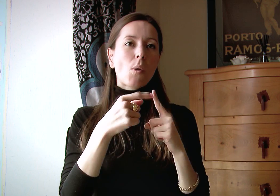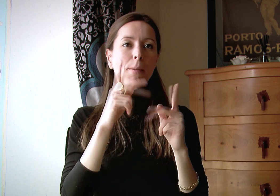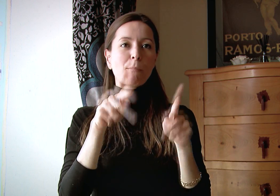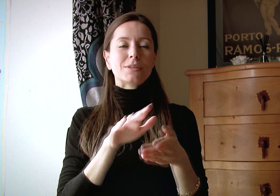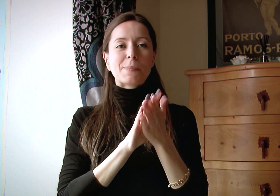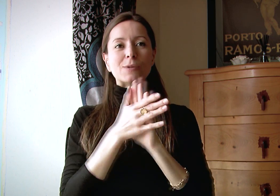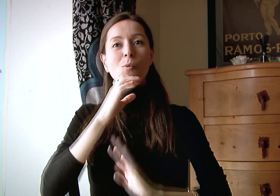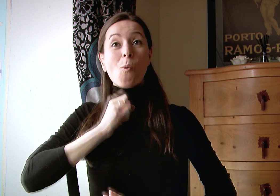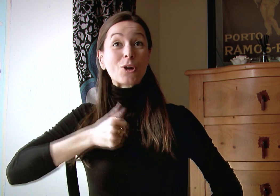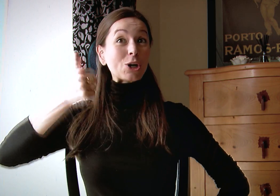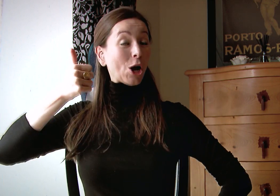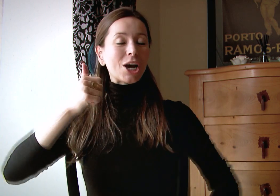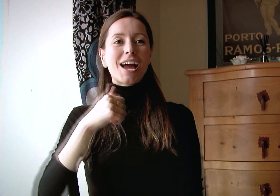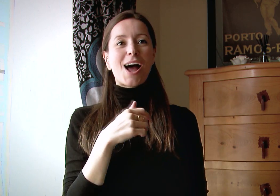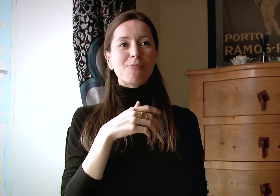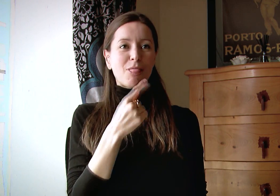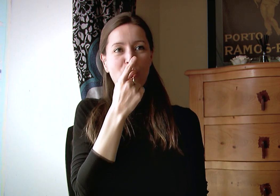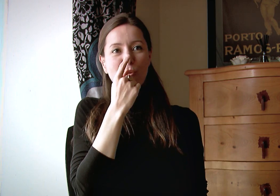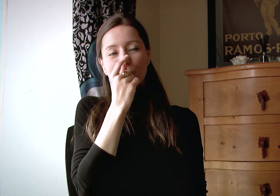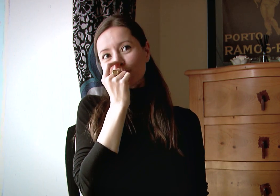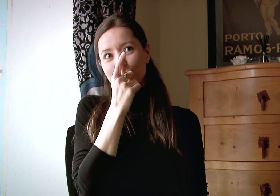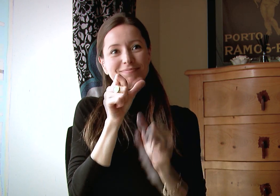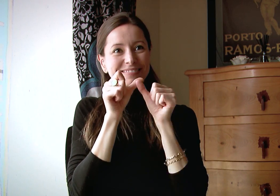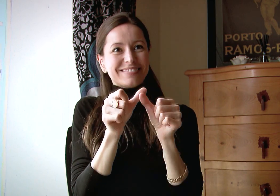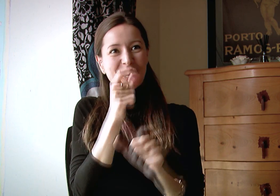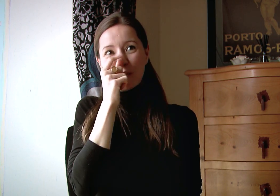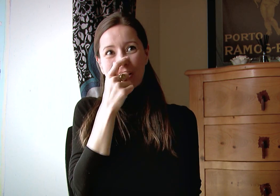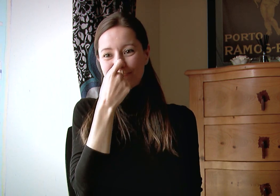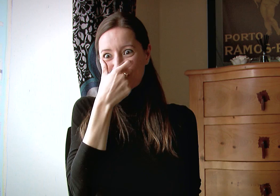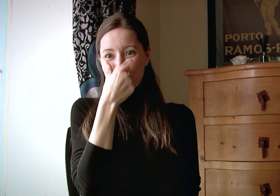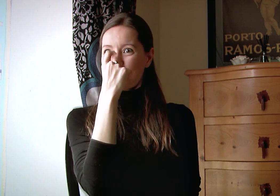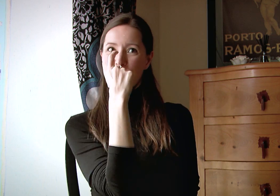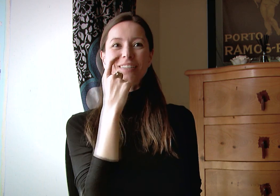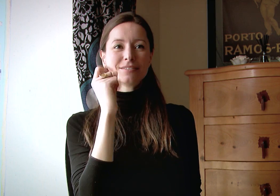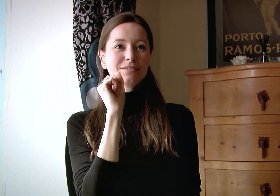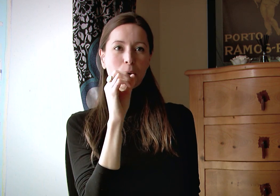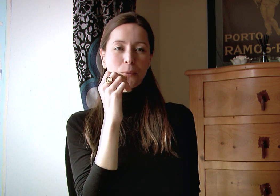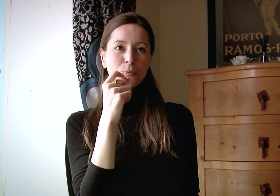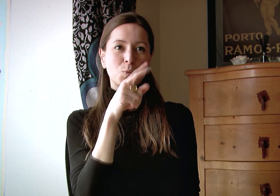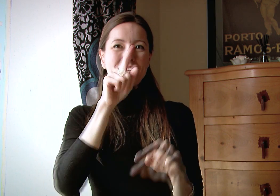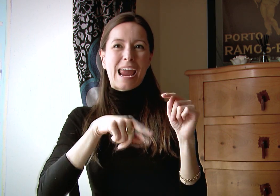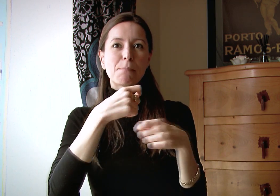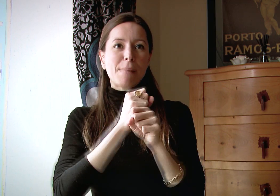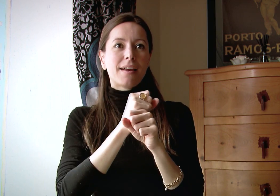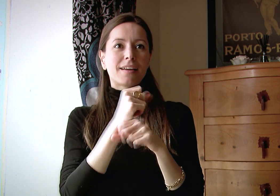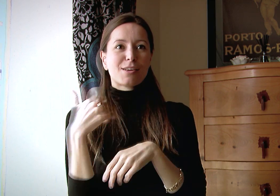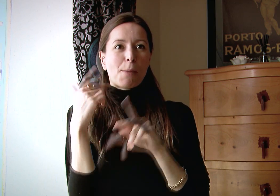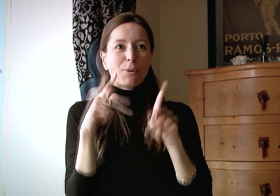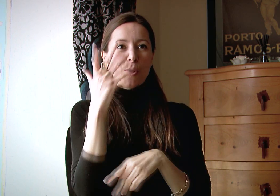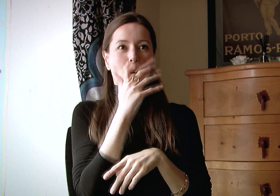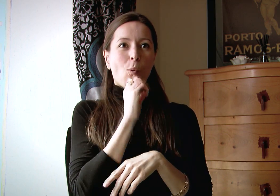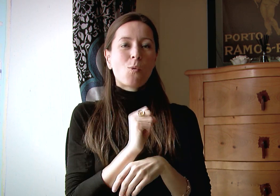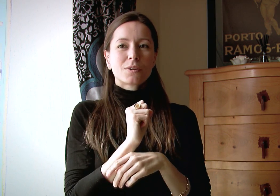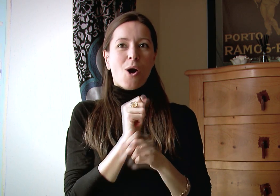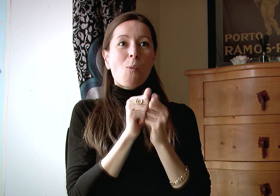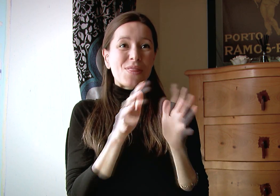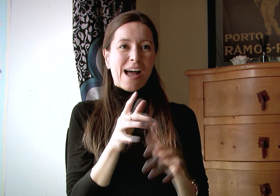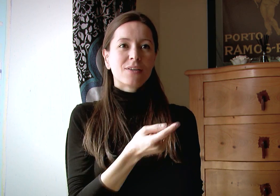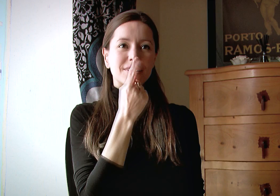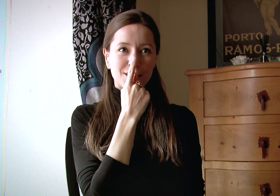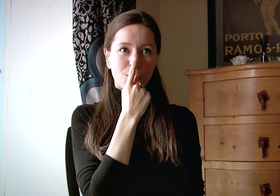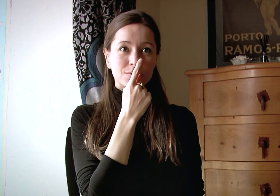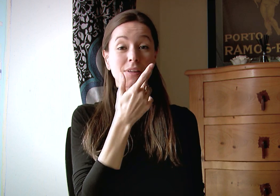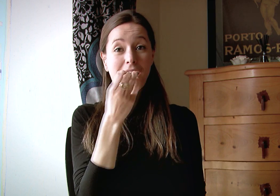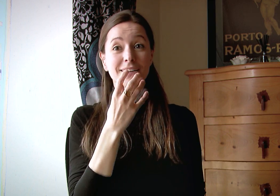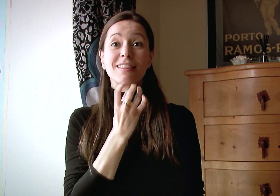person becomes older, the nose continues to grow. You can't make a young person look older without the nose. And the